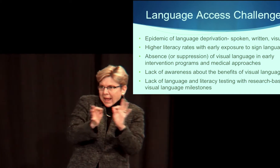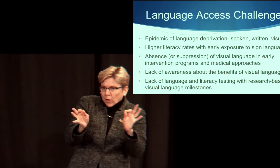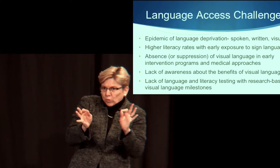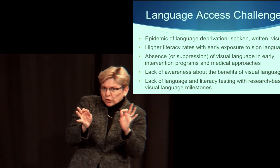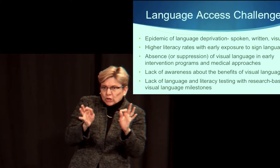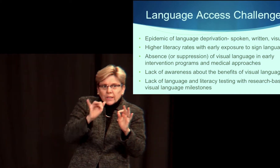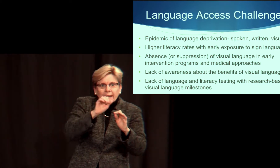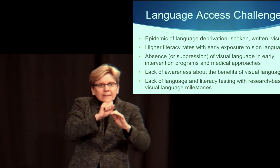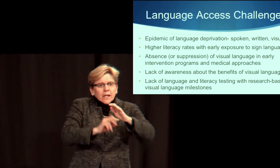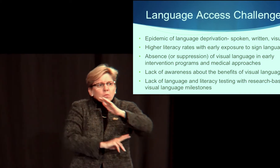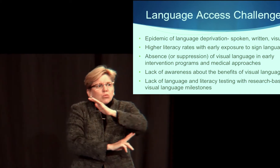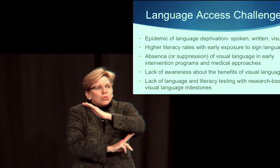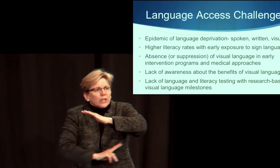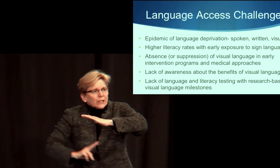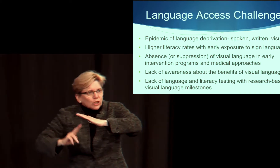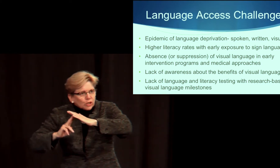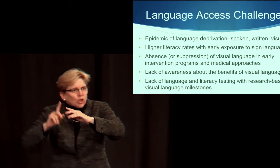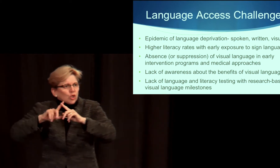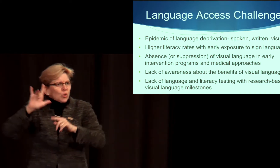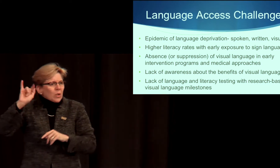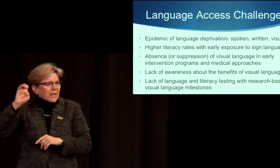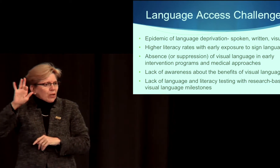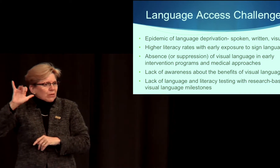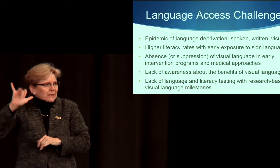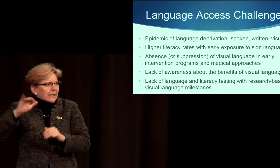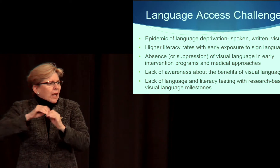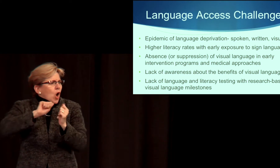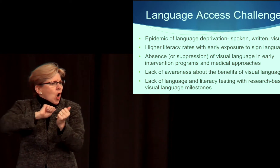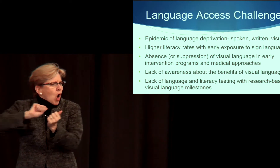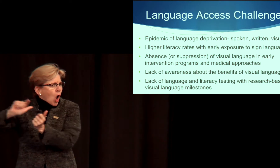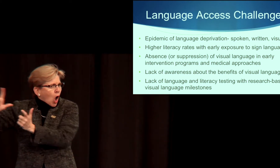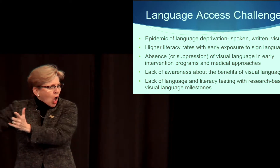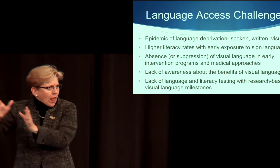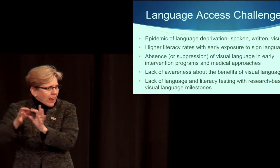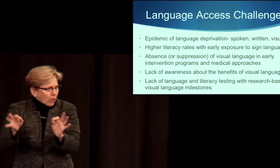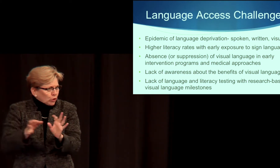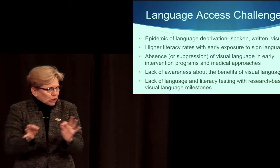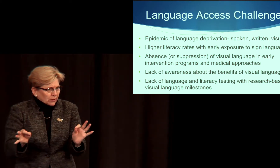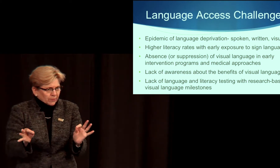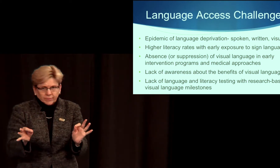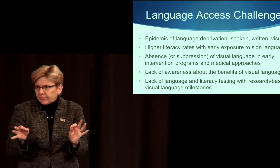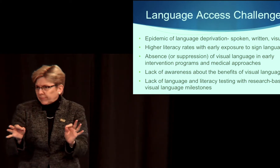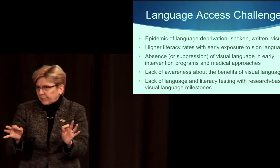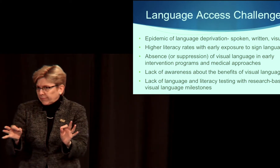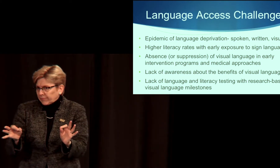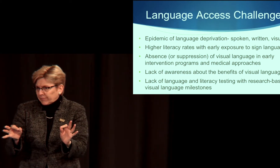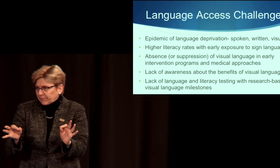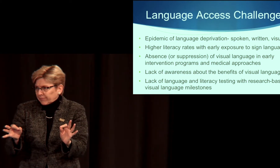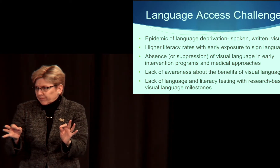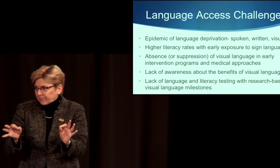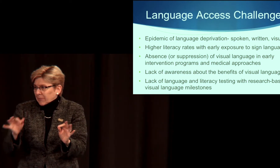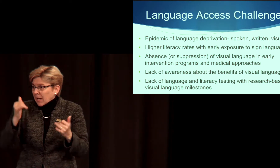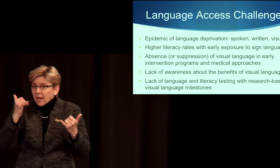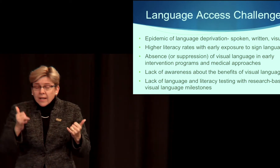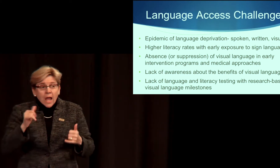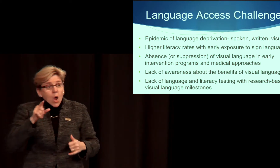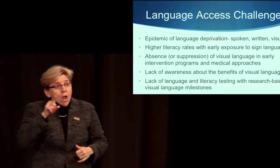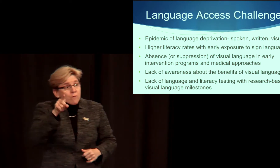visual language is the bridge to literacy in all languages.